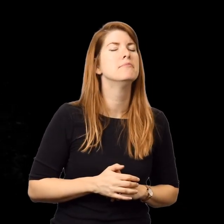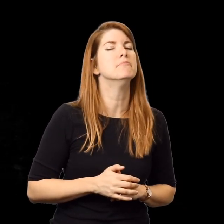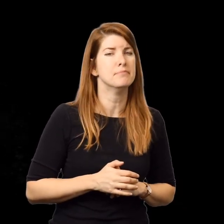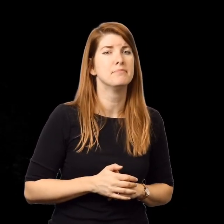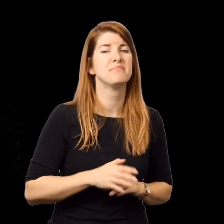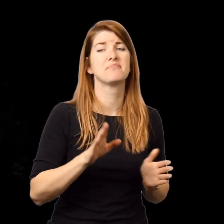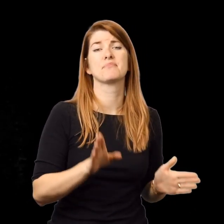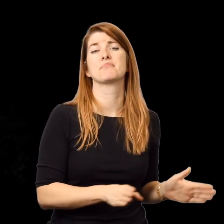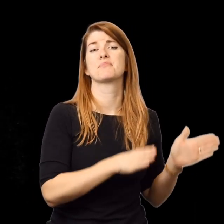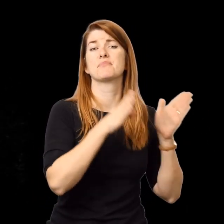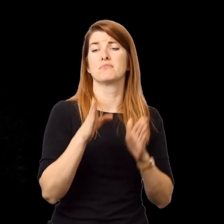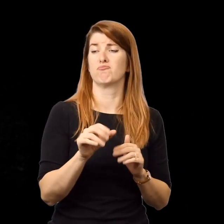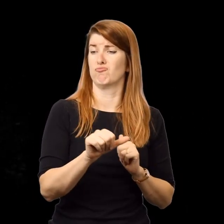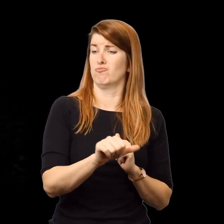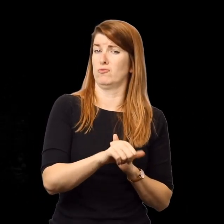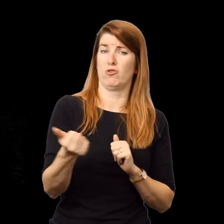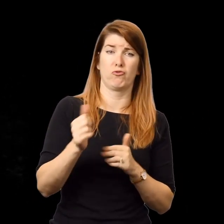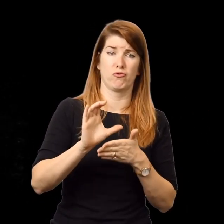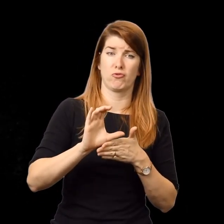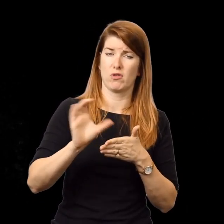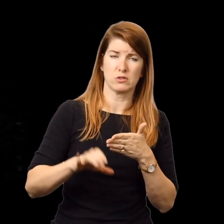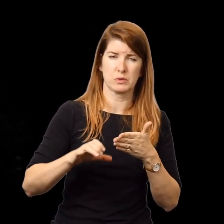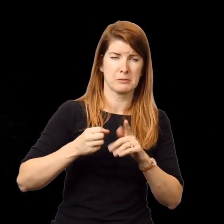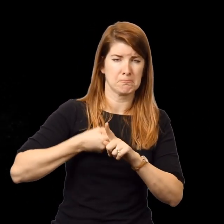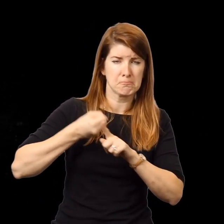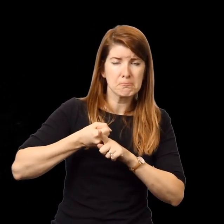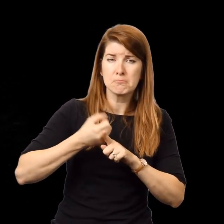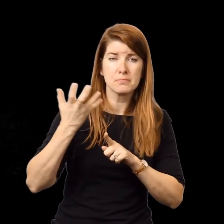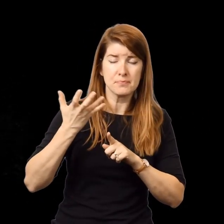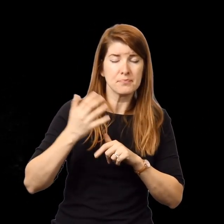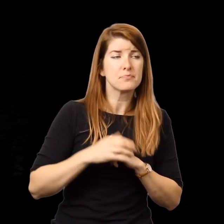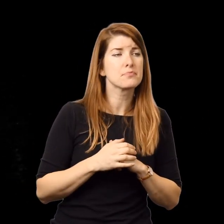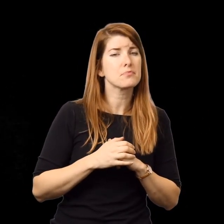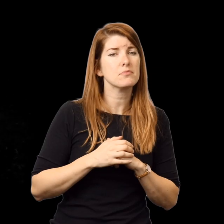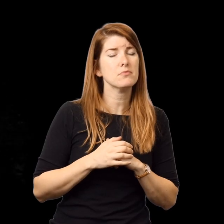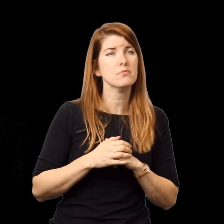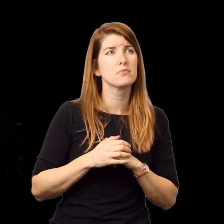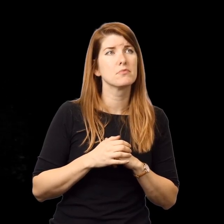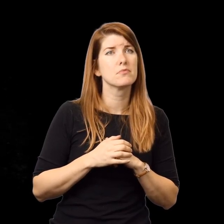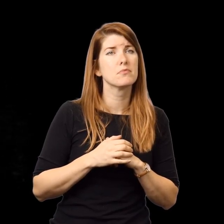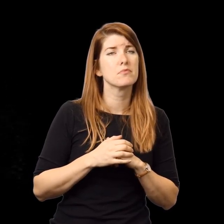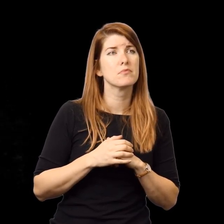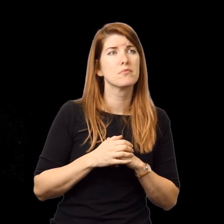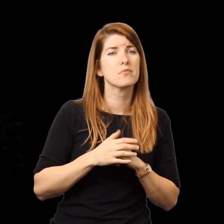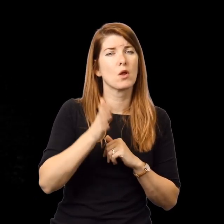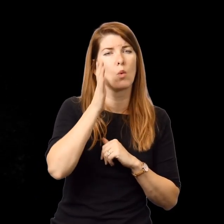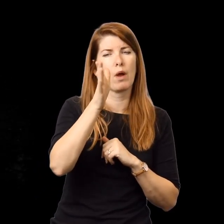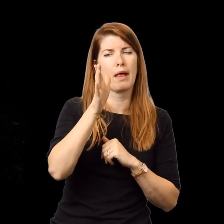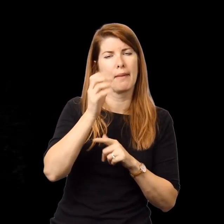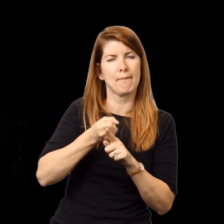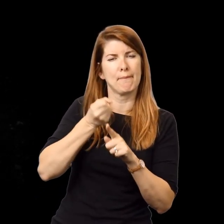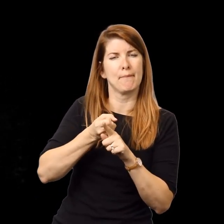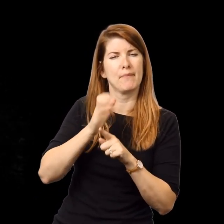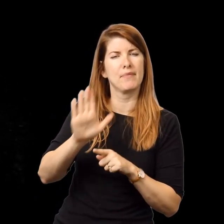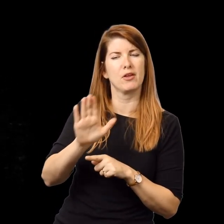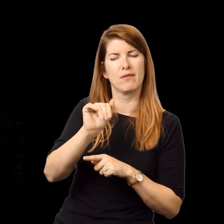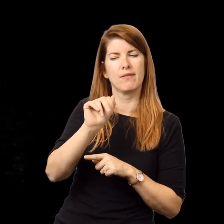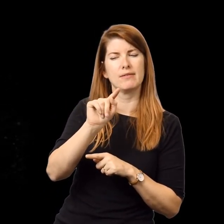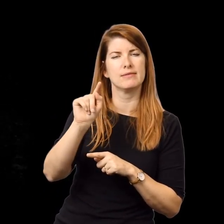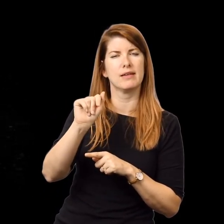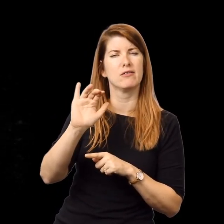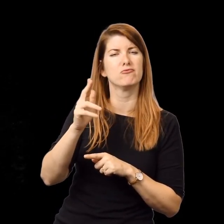Another consequence is that it affects the attachment patterns.